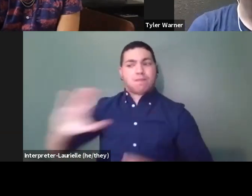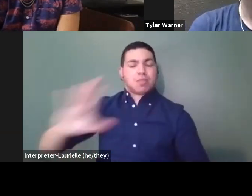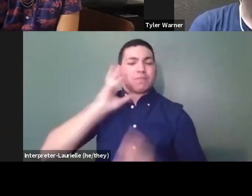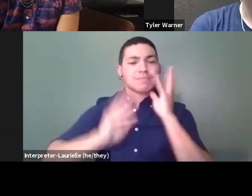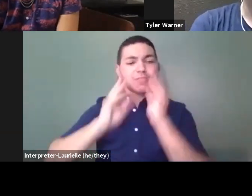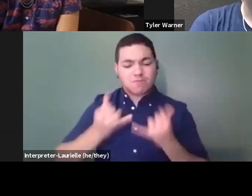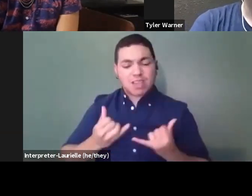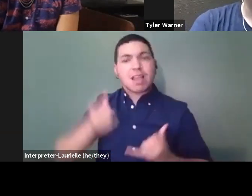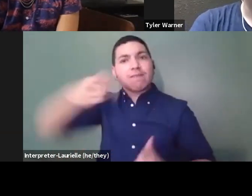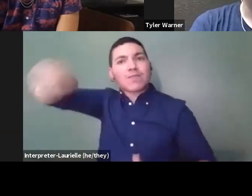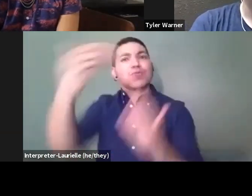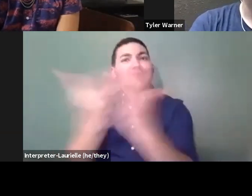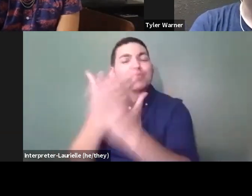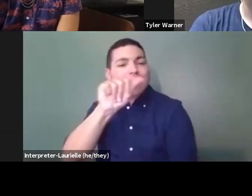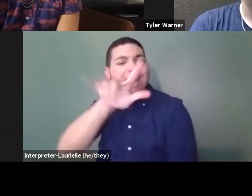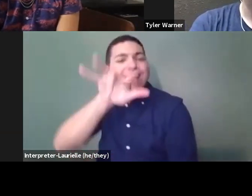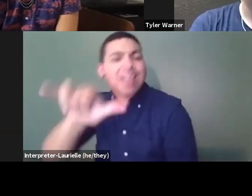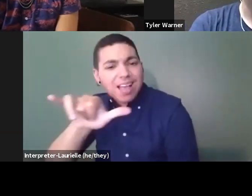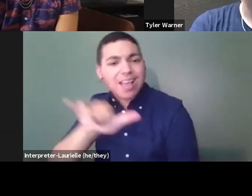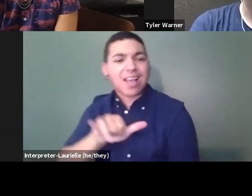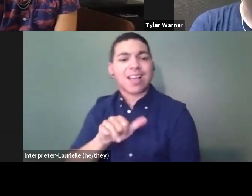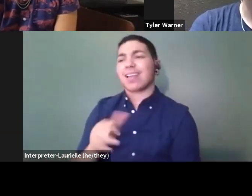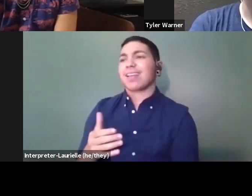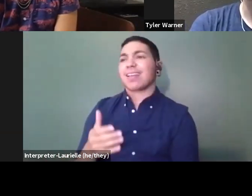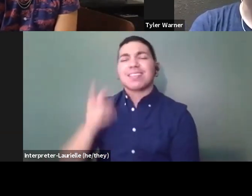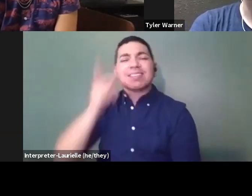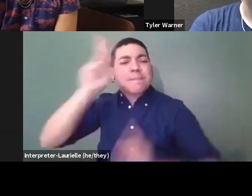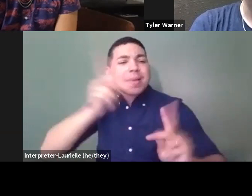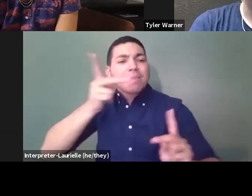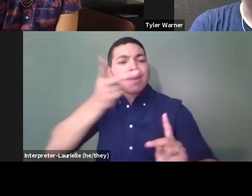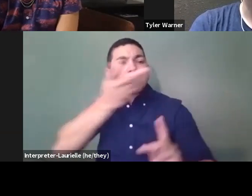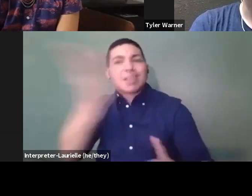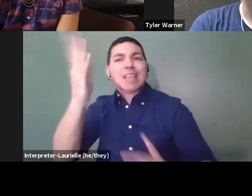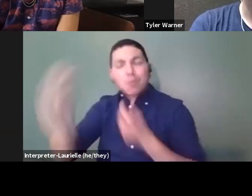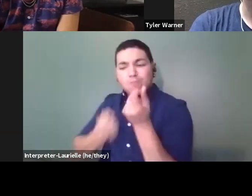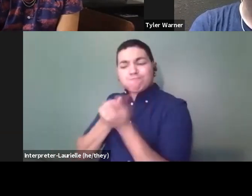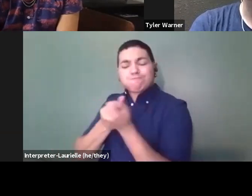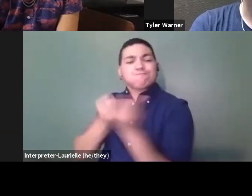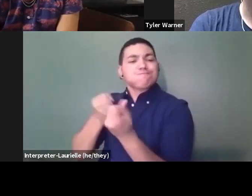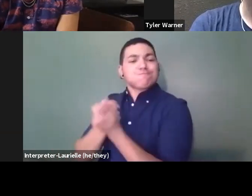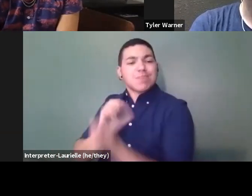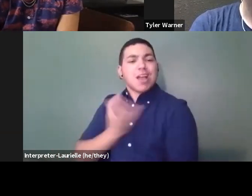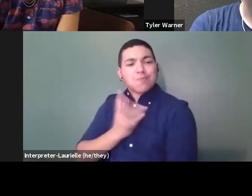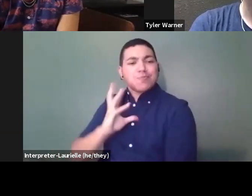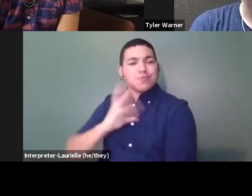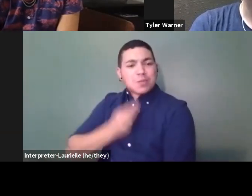with us to assist in creating a more equitable and less damaging